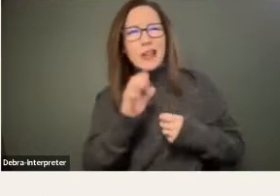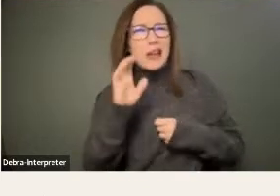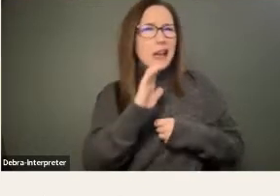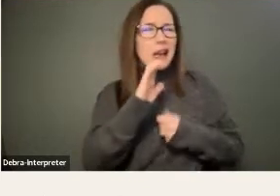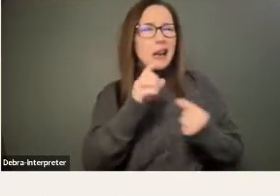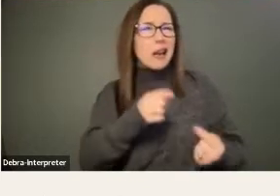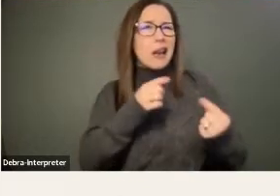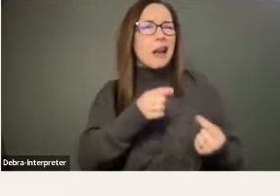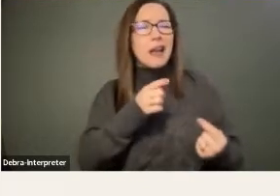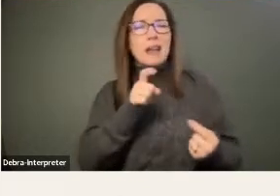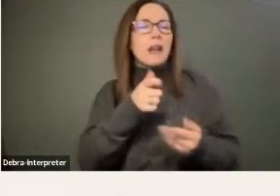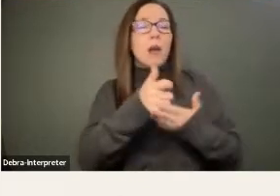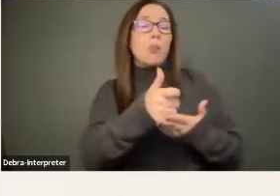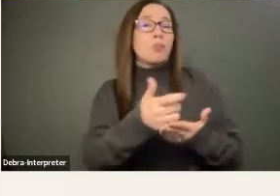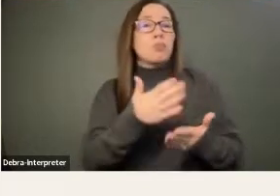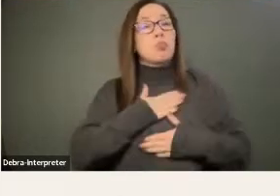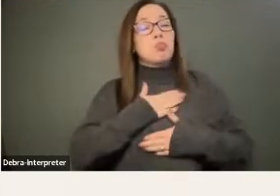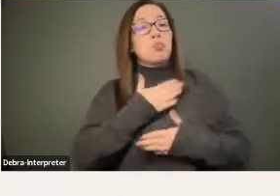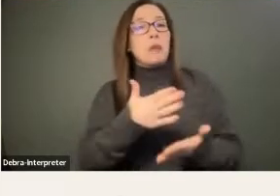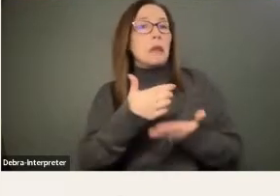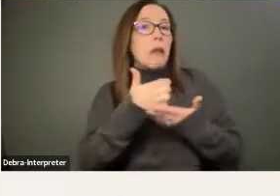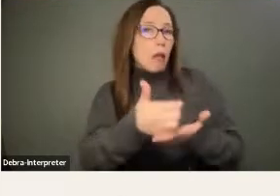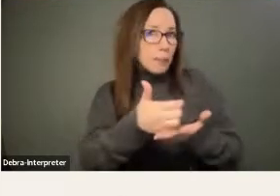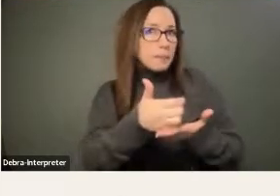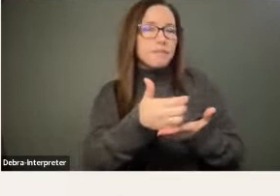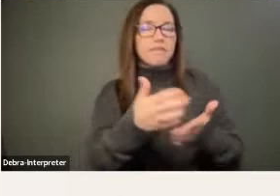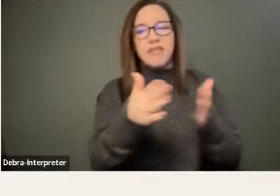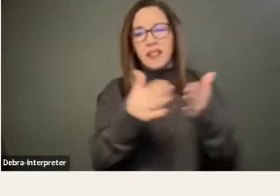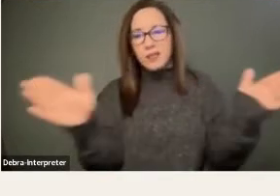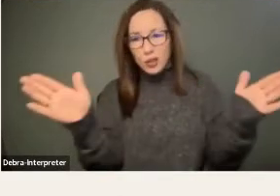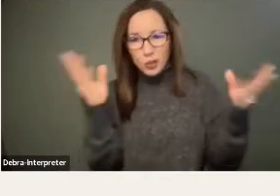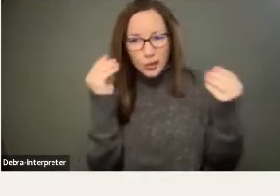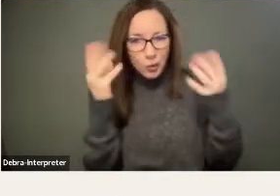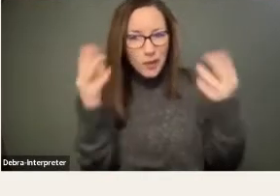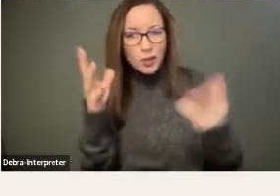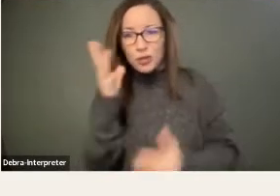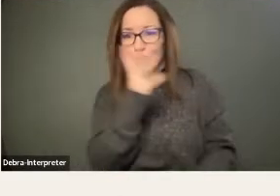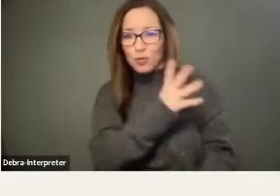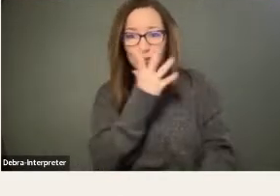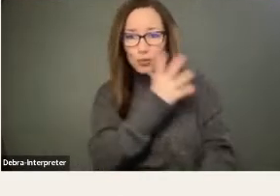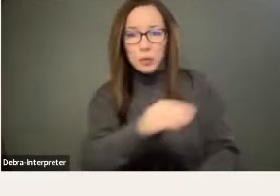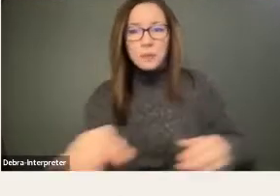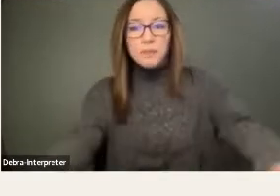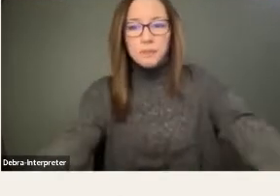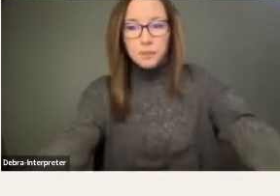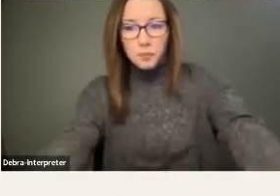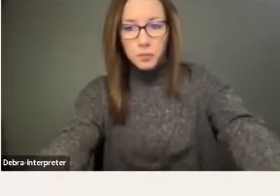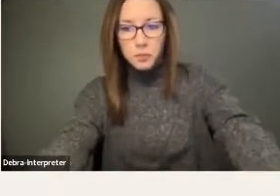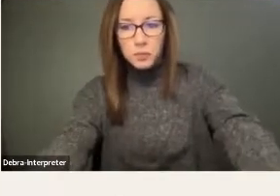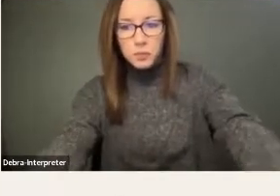connect to us but are always happy to help people who need assistance in searching information resources we provide or in general information resources in